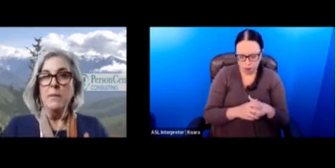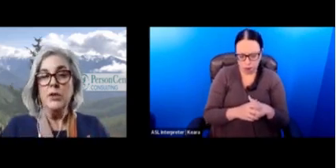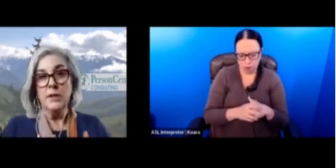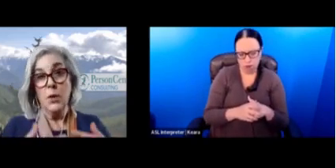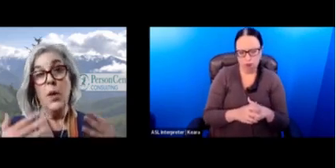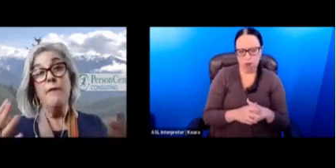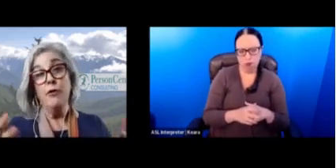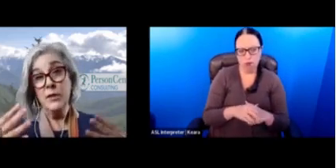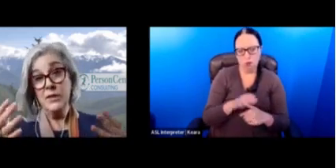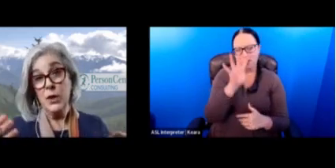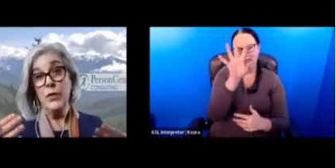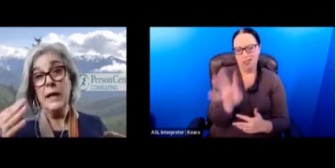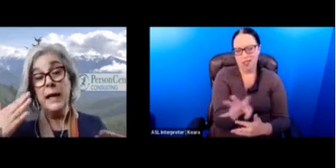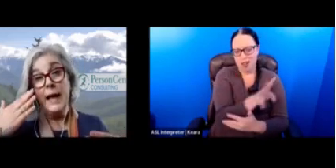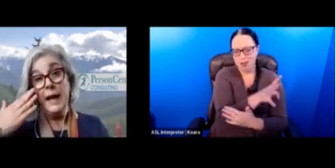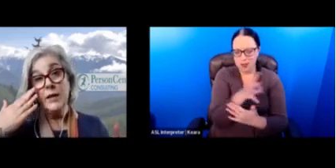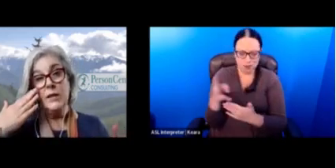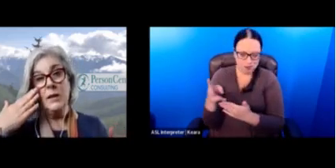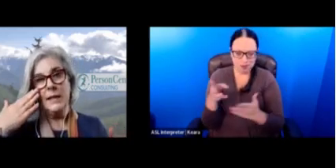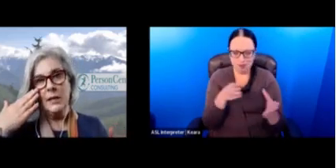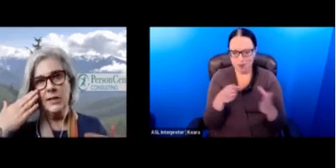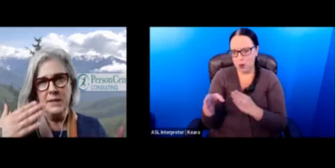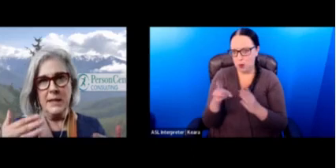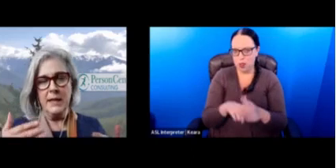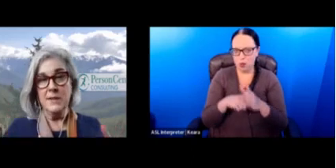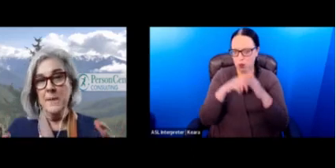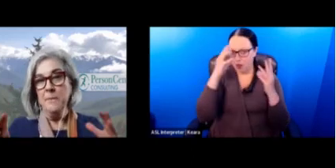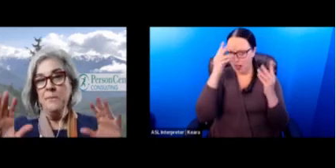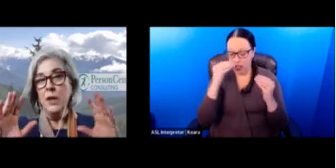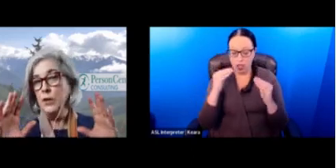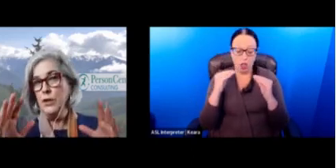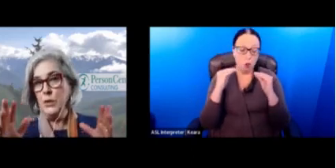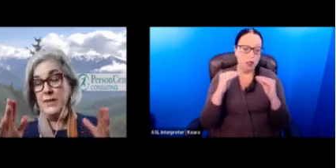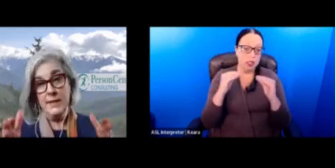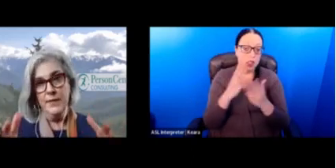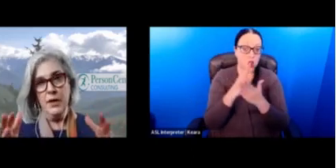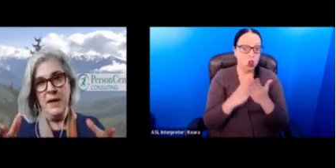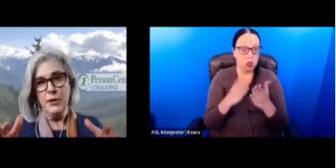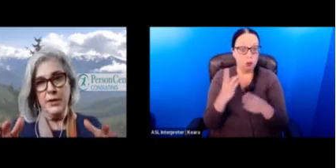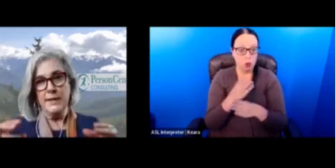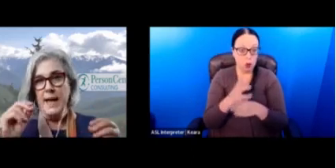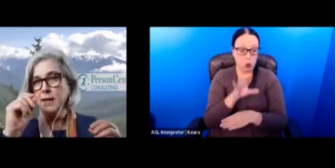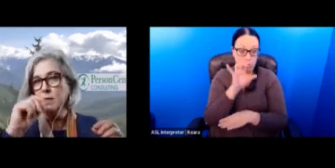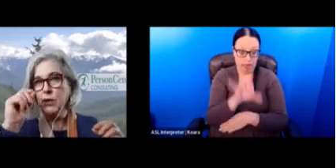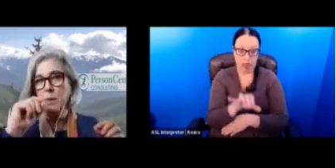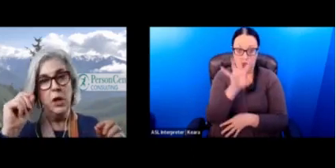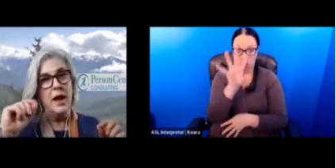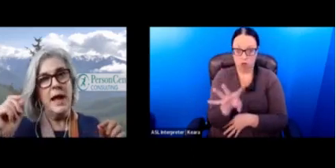of a matrix A way for you to start thinking, and actually we teach some teams to use this very matrix and start plotting